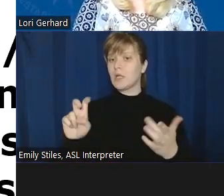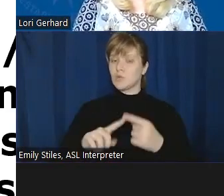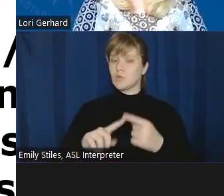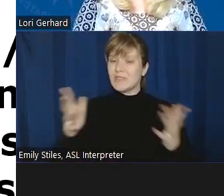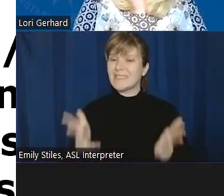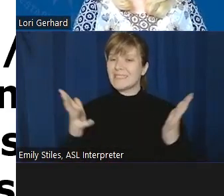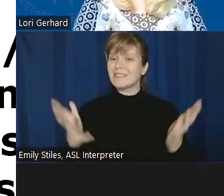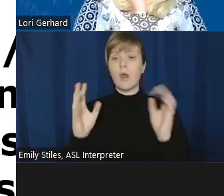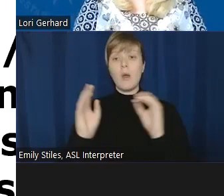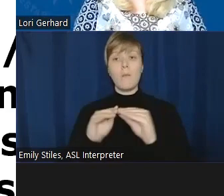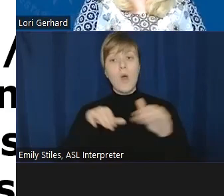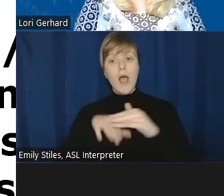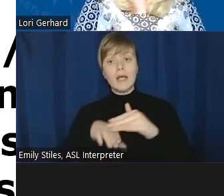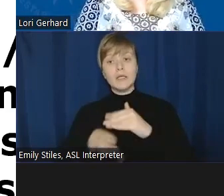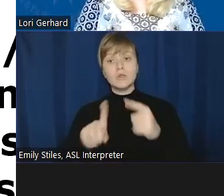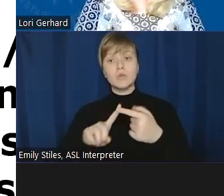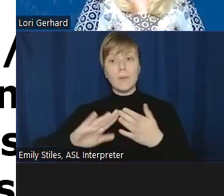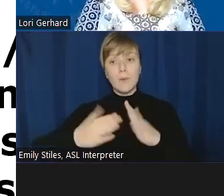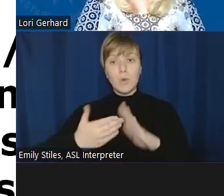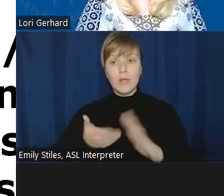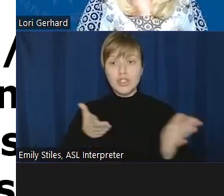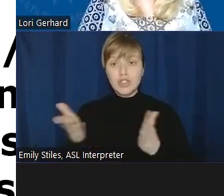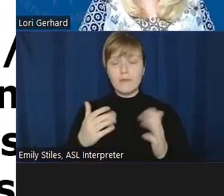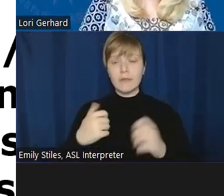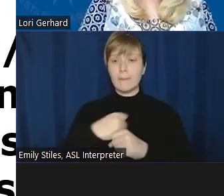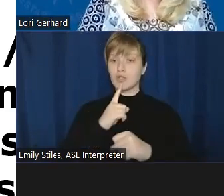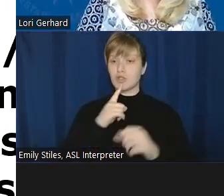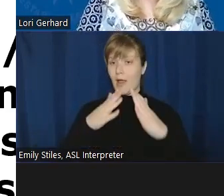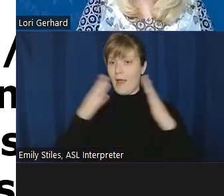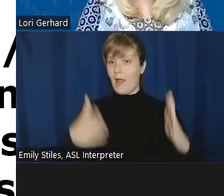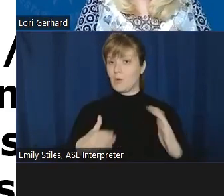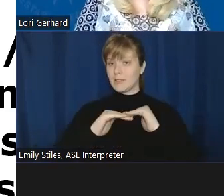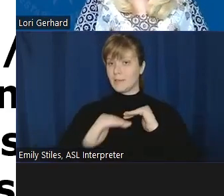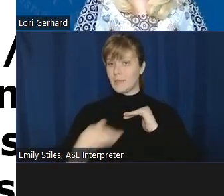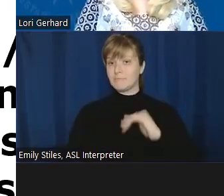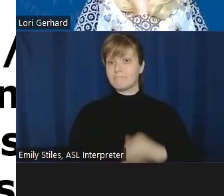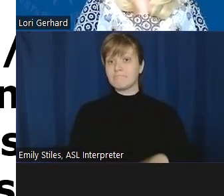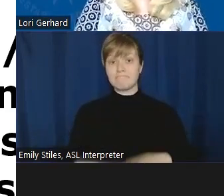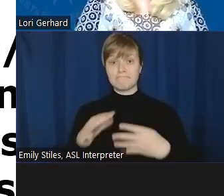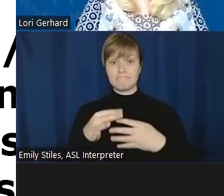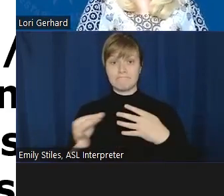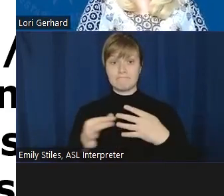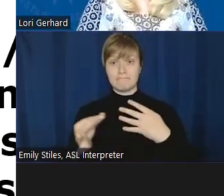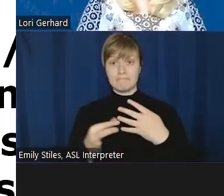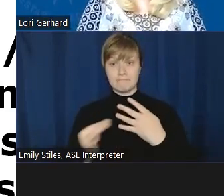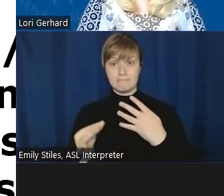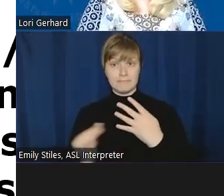and ensure housing stability? The options are: provide direct transportation support,